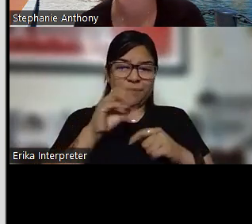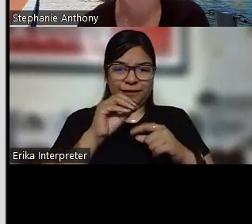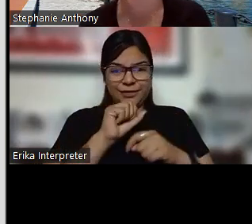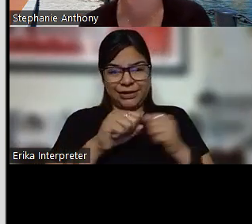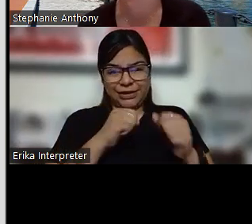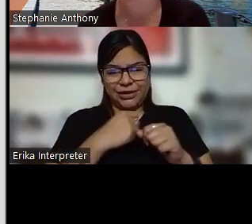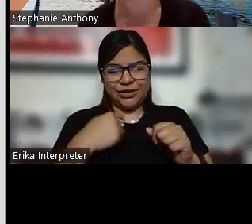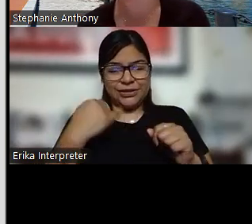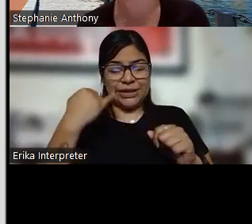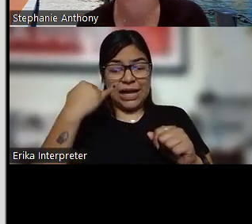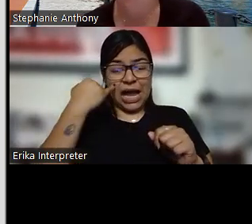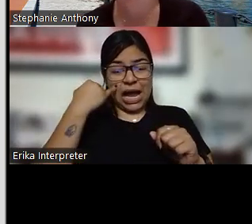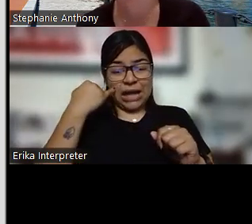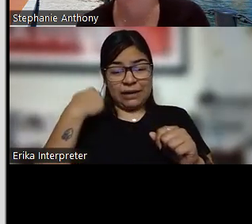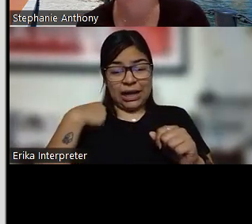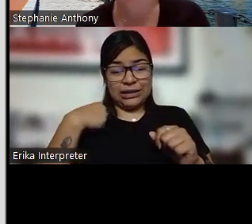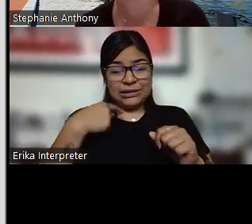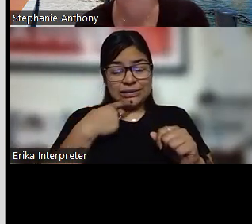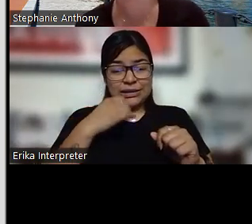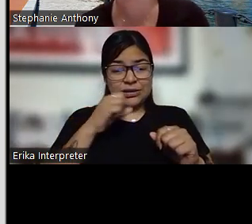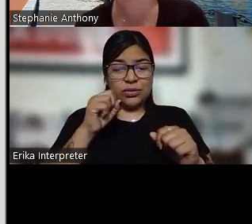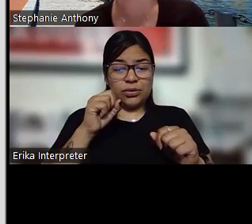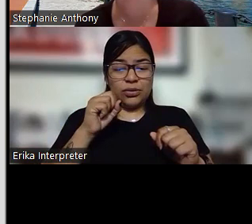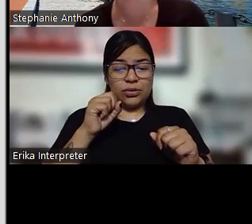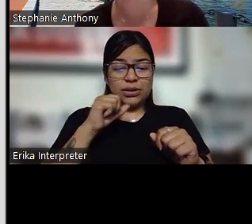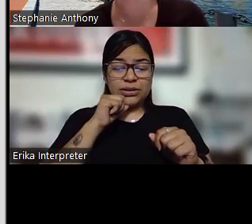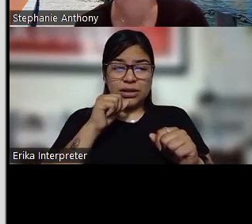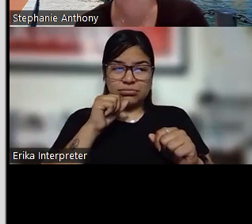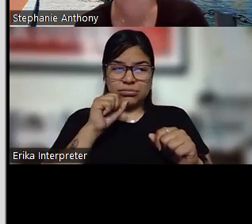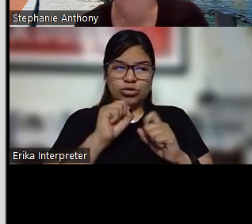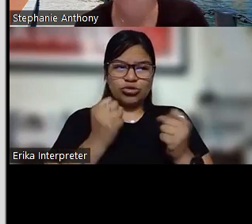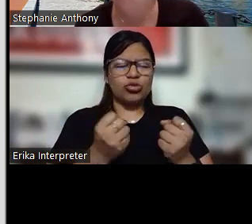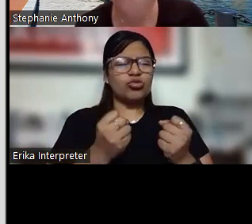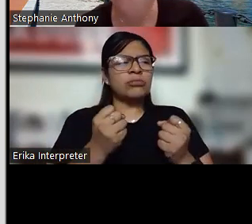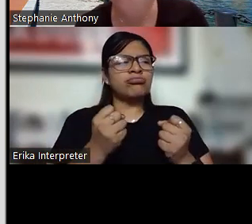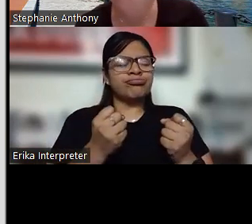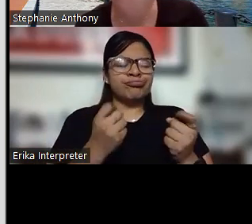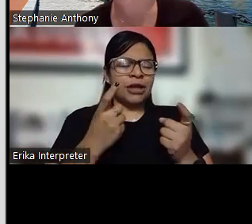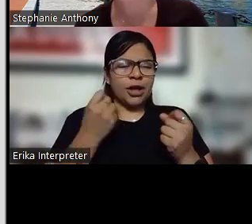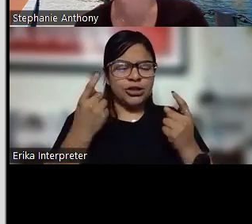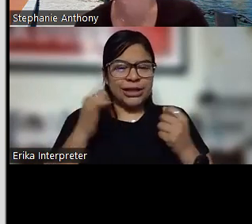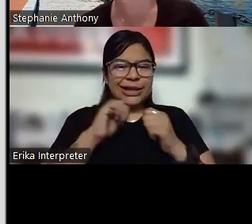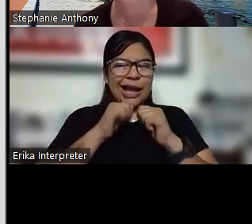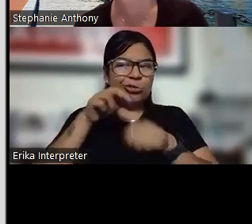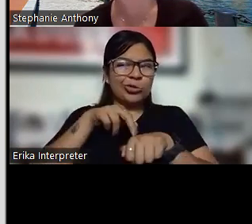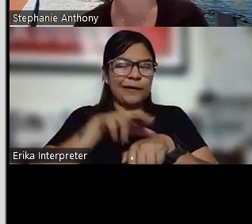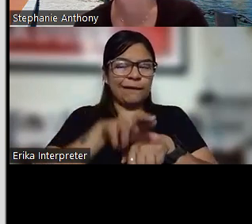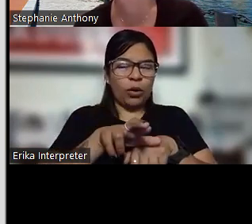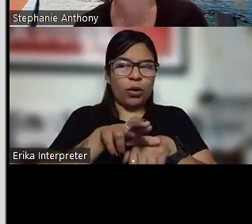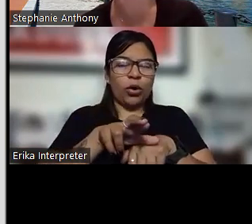would consider themselves ethical if we did not have some sort of a referral system so you know